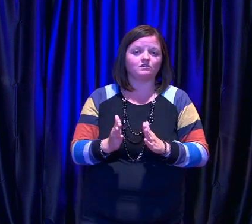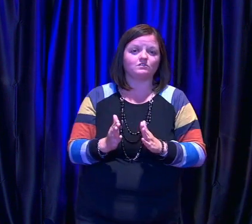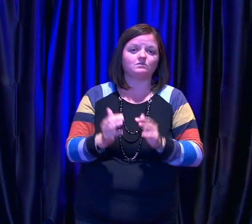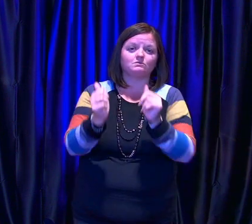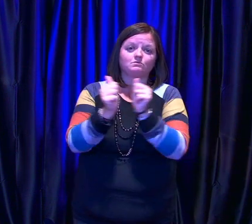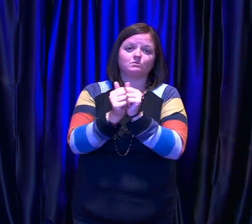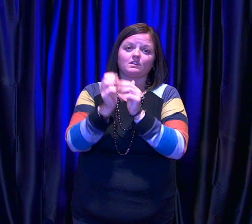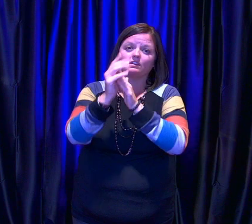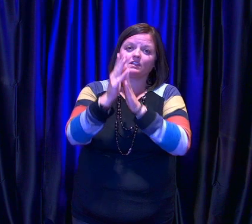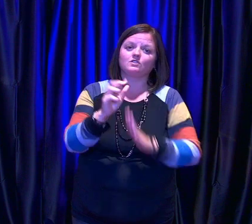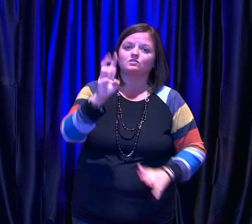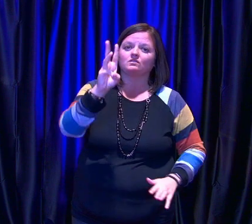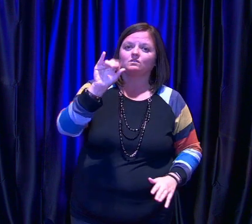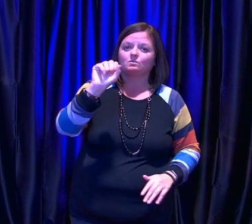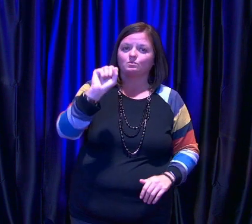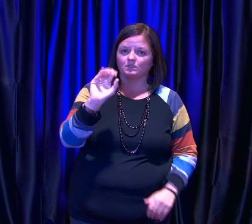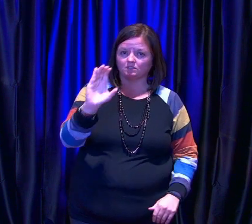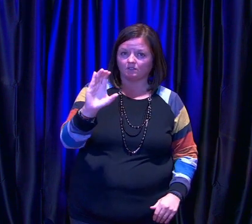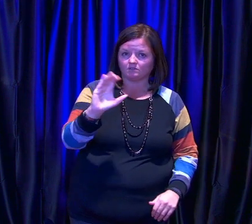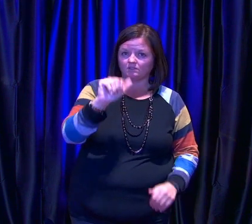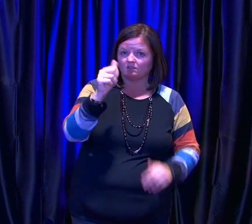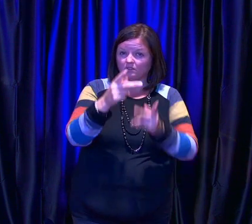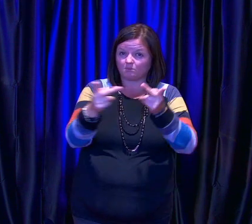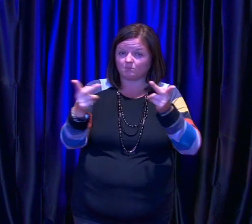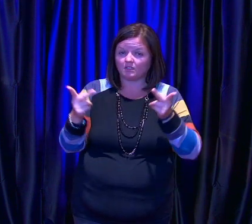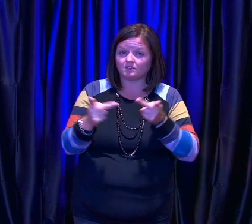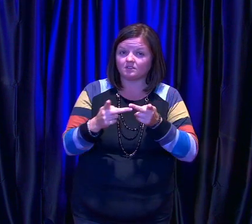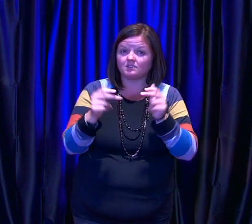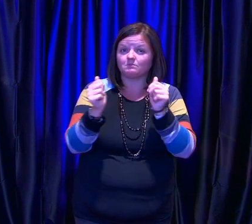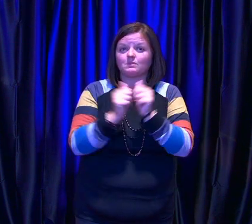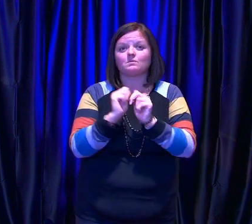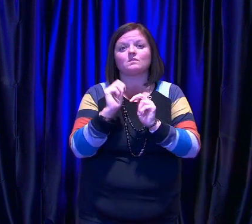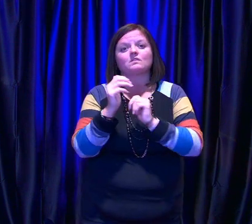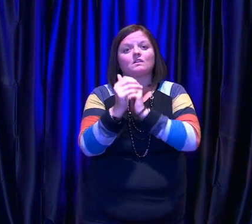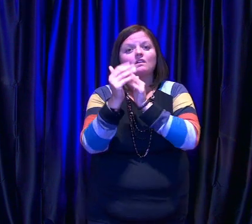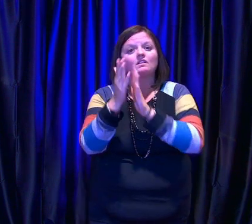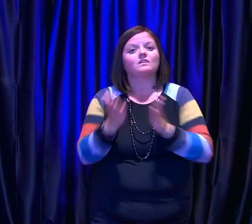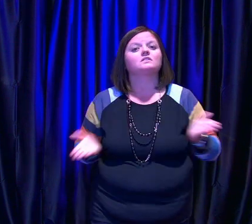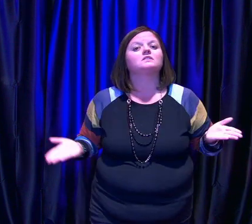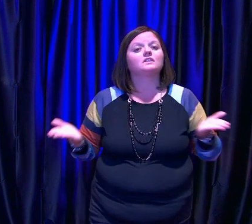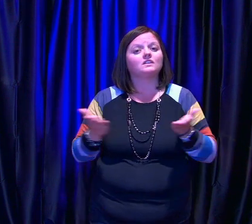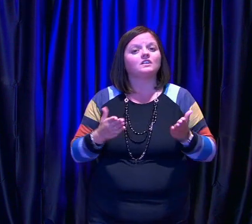in wisconsin and other places be with our leaders here in in texas we